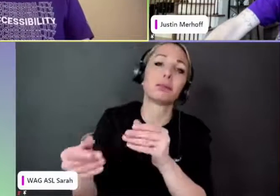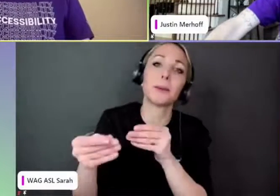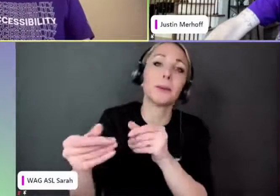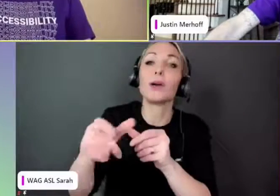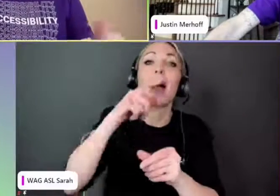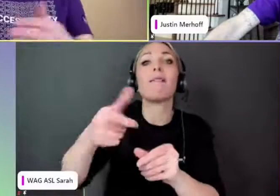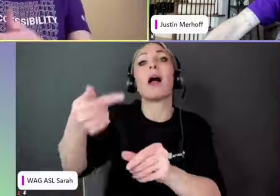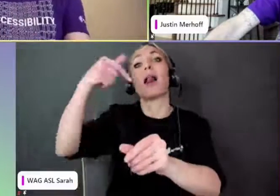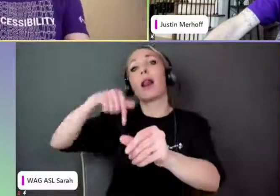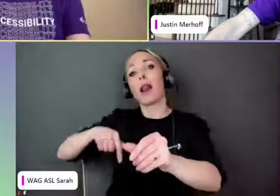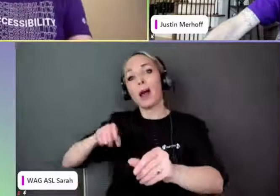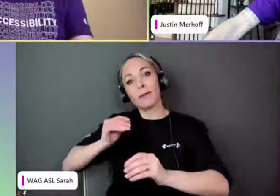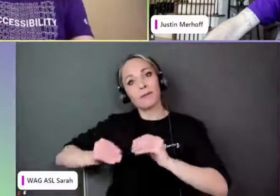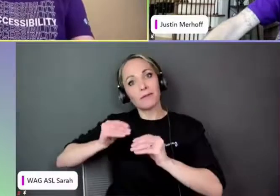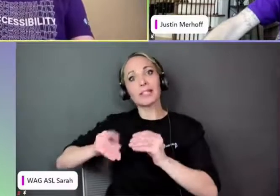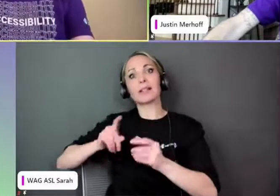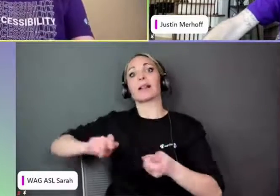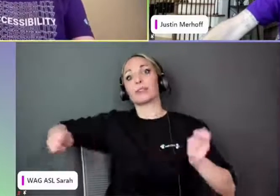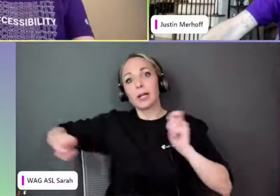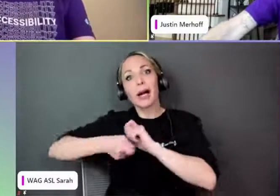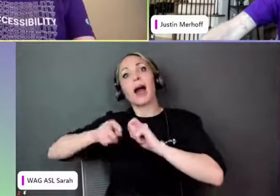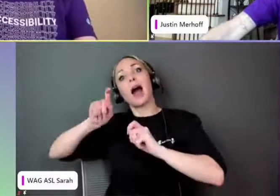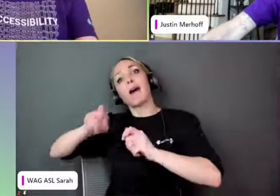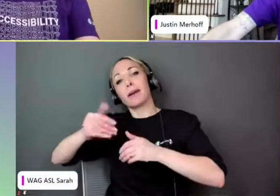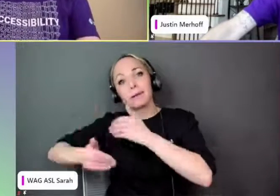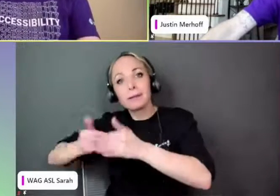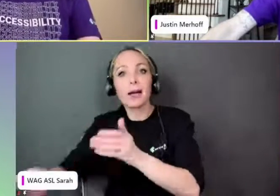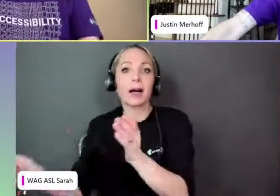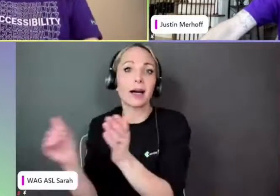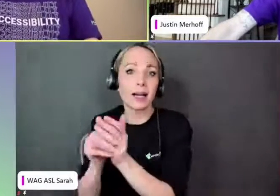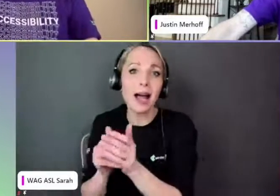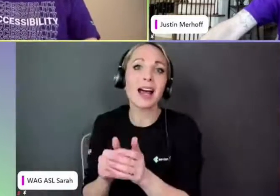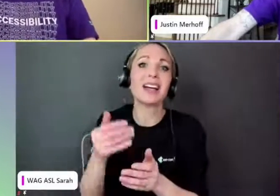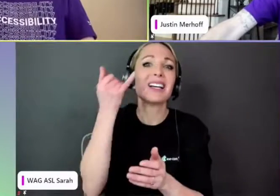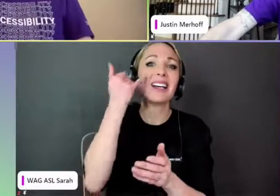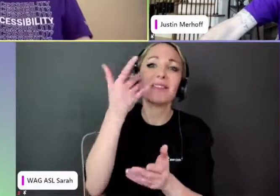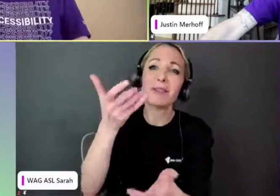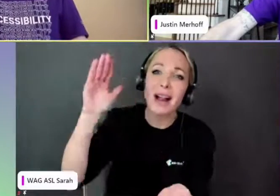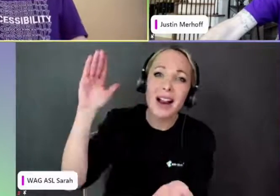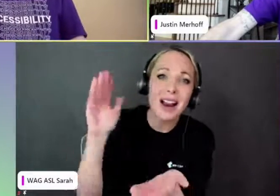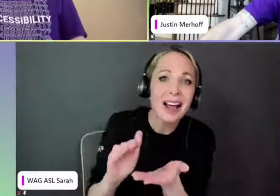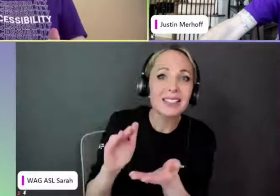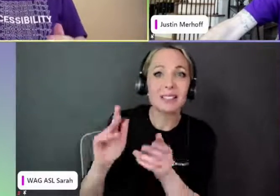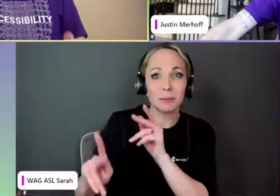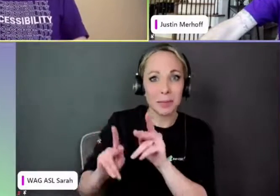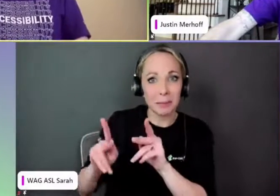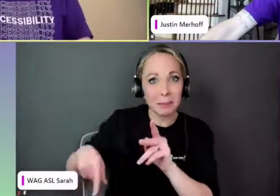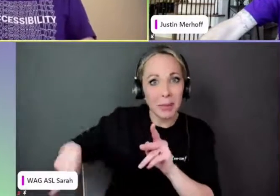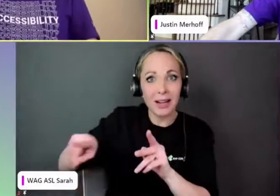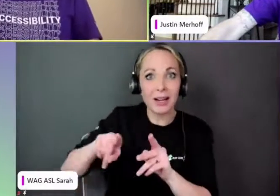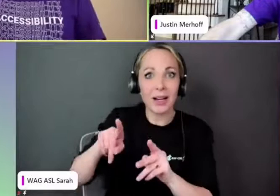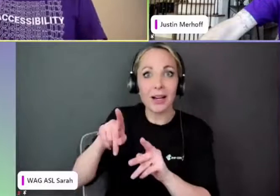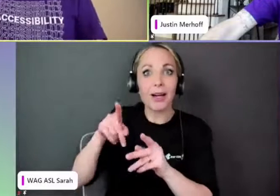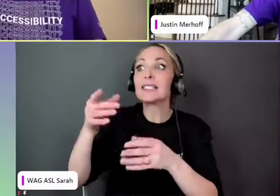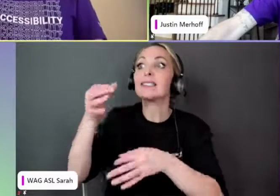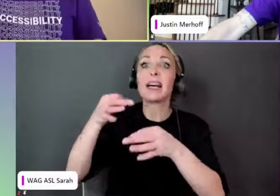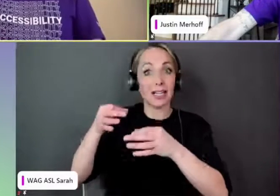and the production digital properties that real users are interacting with, the less likely issues